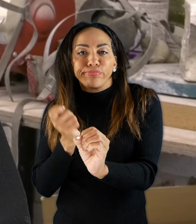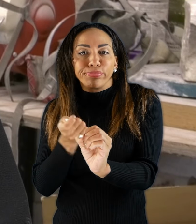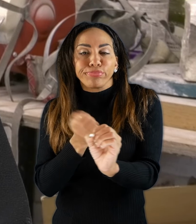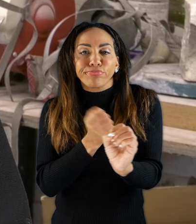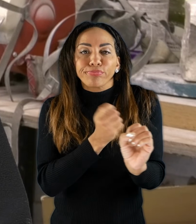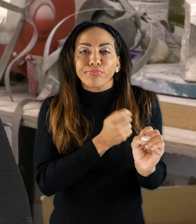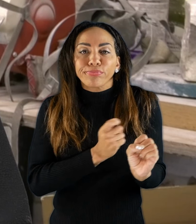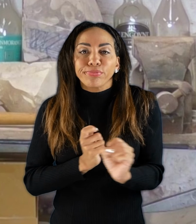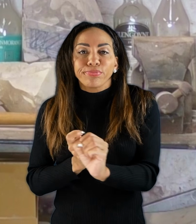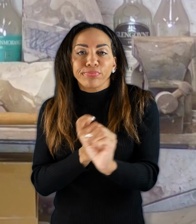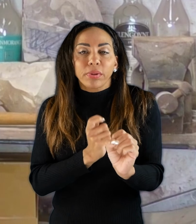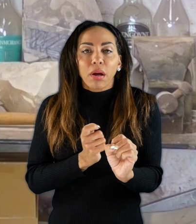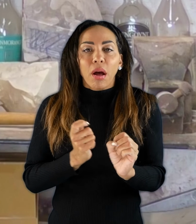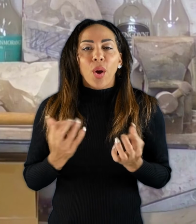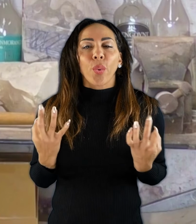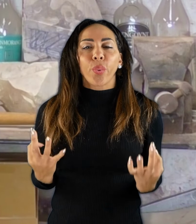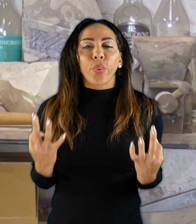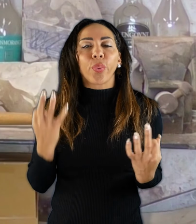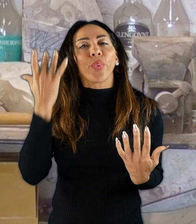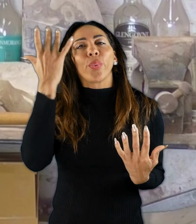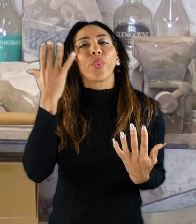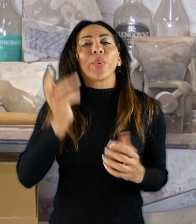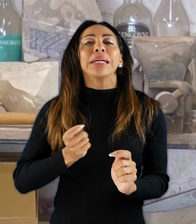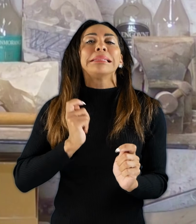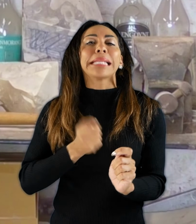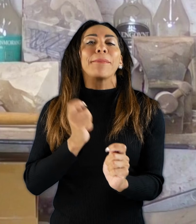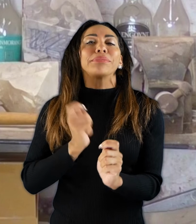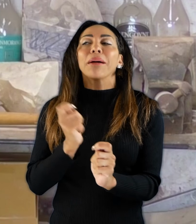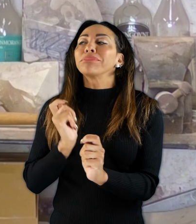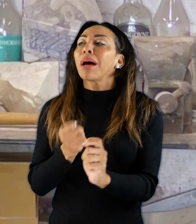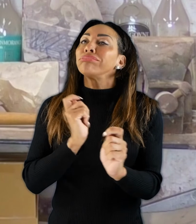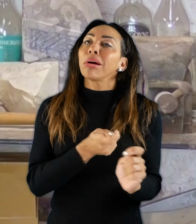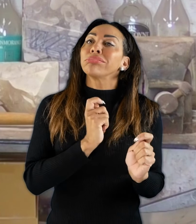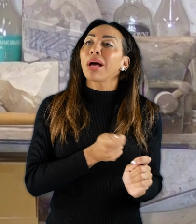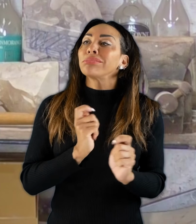It's very zen-like, you know, just tapping away. I don't really know what I'm doing.